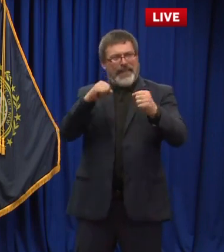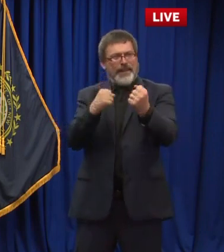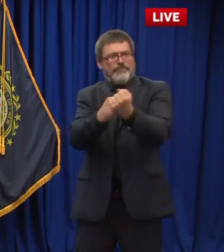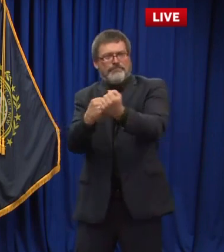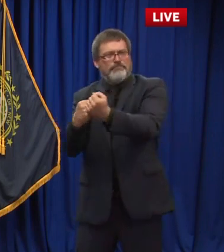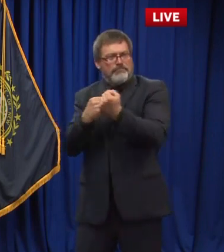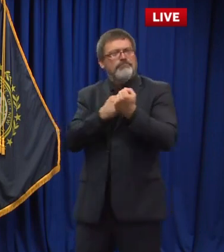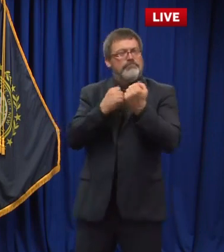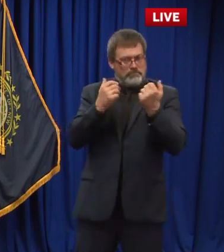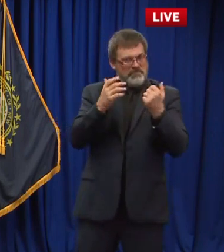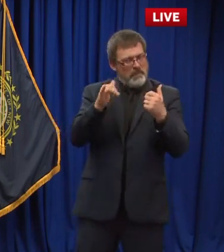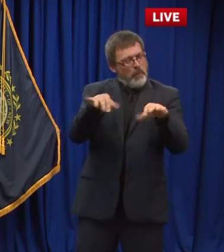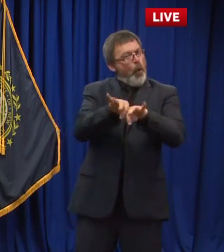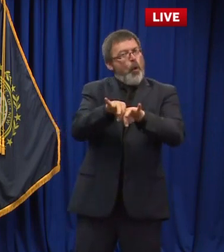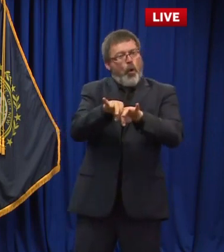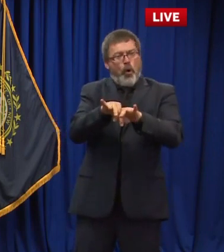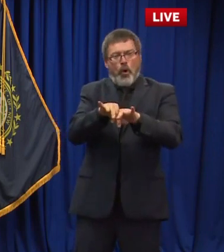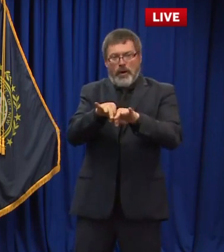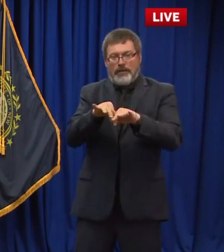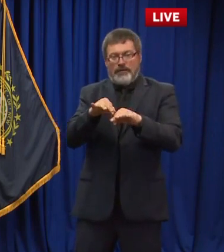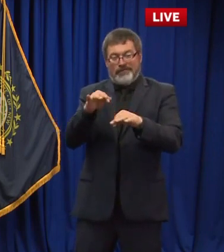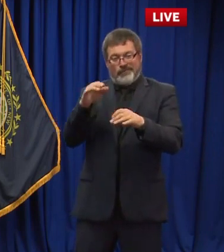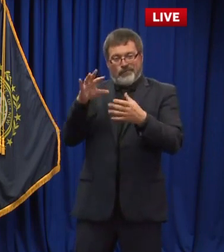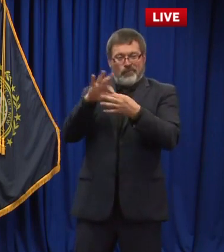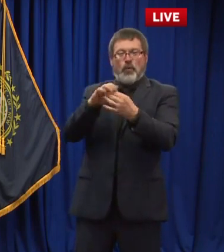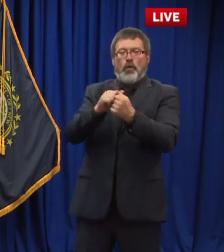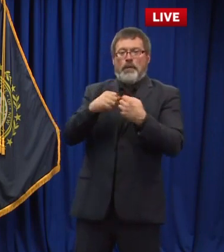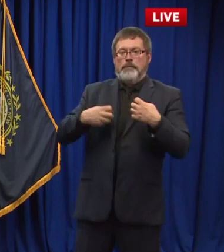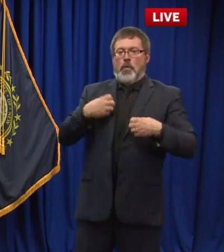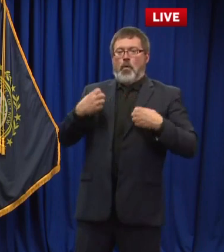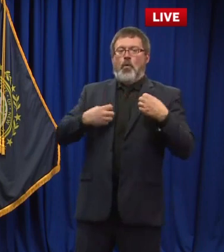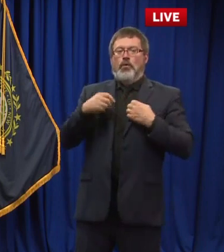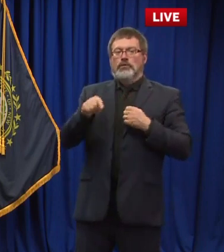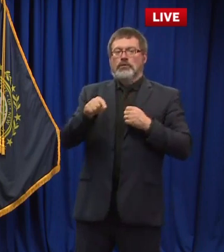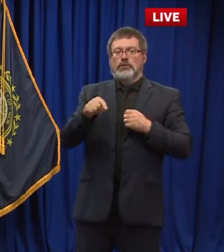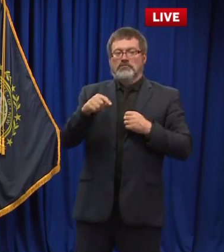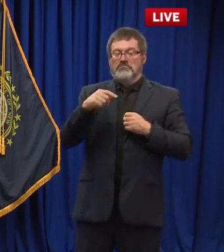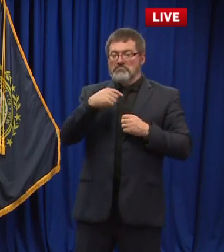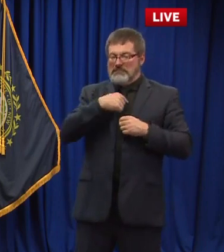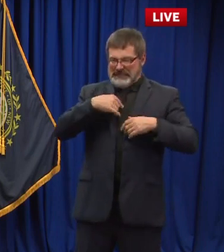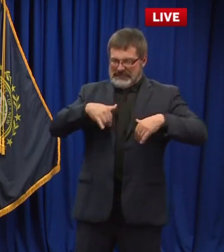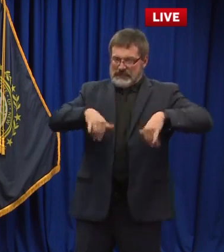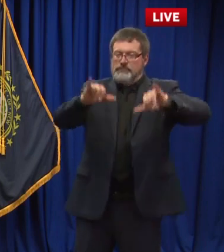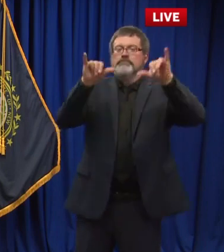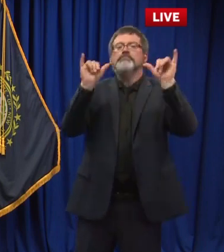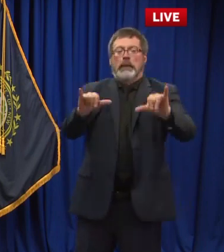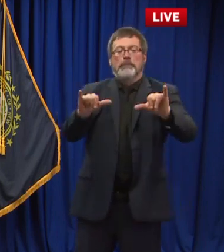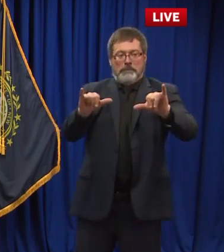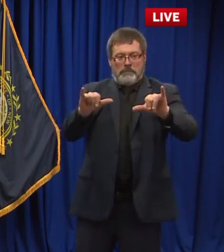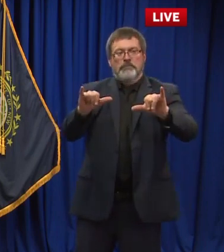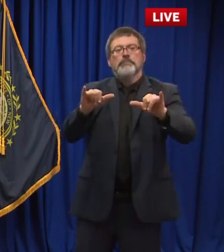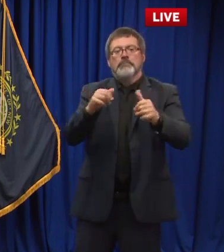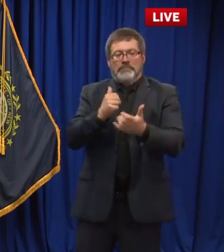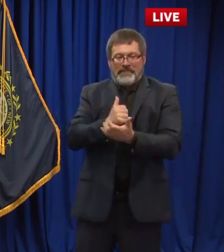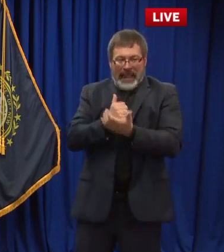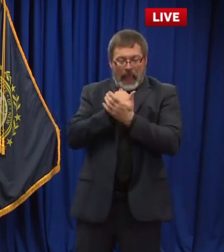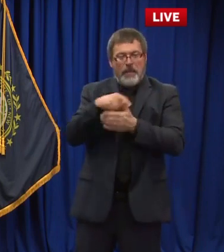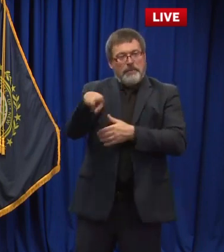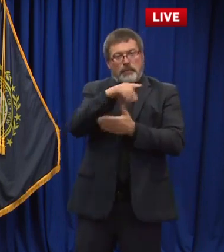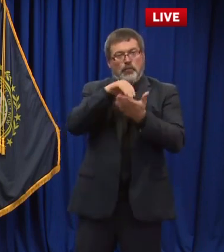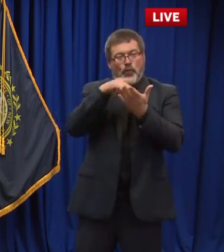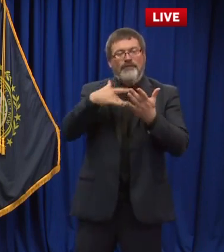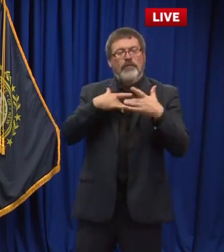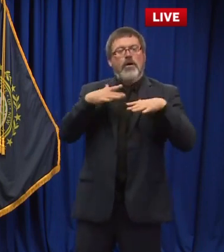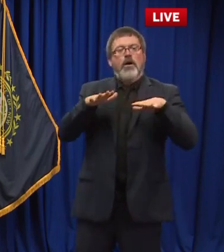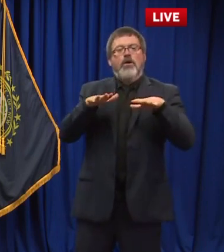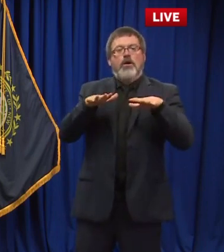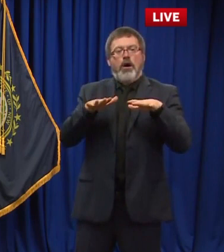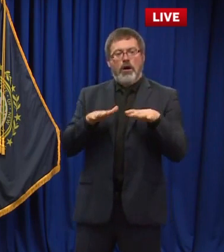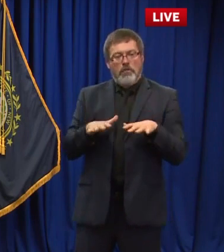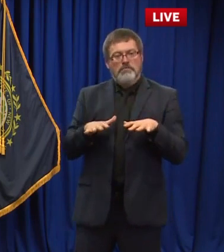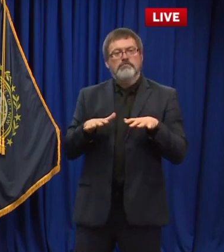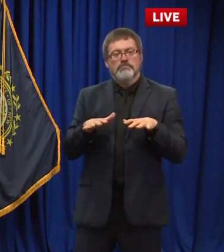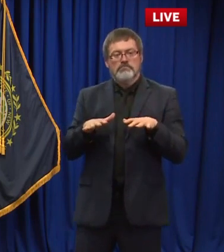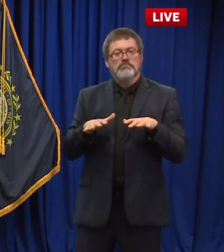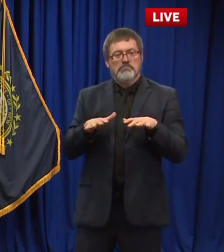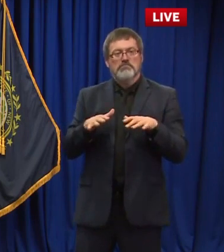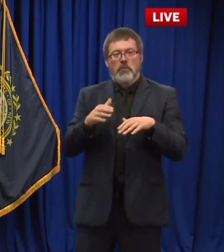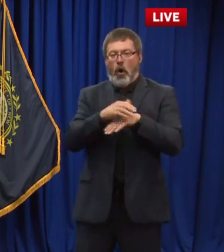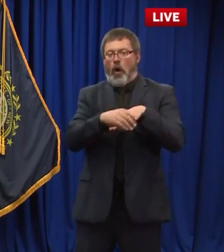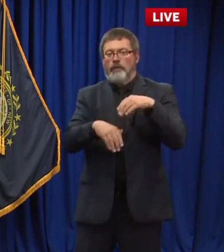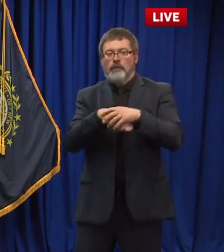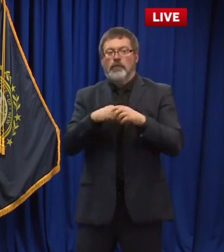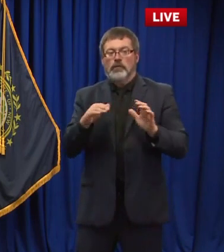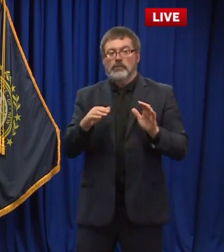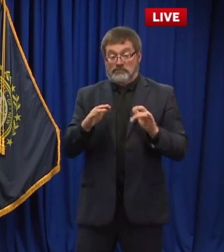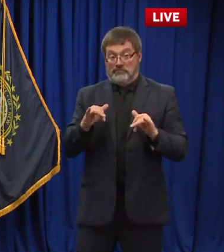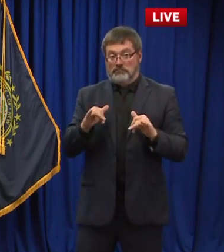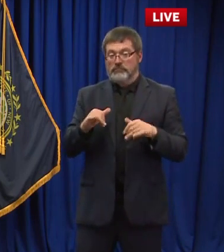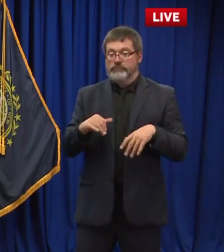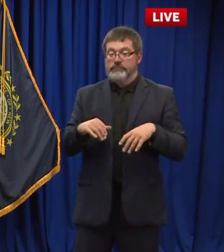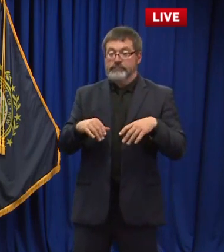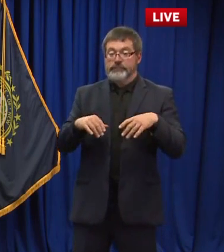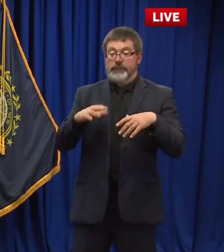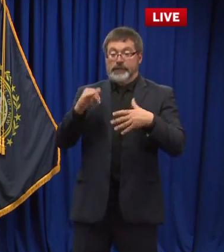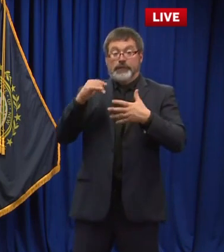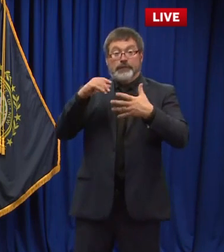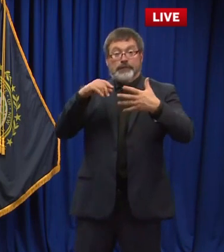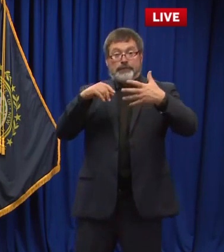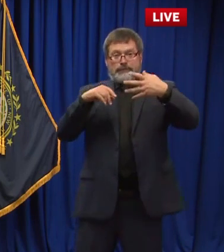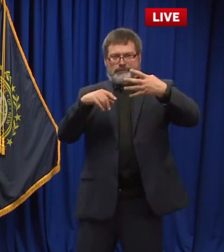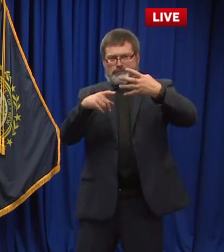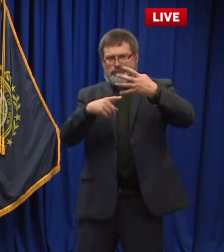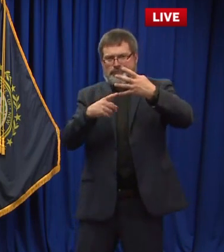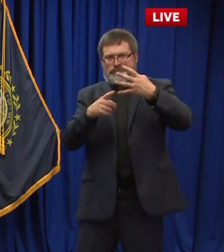AND AGAIN MAKING SURE THESE PROGRAMS ARE AVAILABLE IN A VARIETY OF WAYS IS GOING TO BE VERY IMPORTANT TO THE LONG-TERM SUCCESS OF THE SCHOOLS TO REMAIN OPEN.